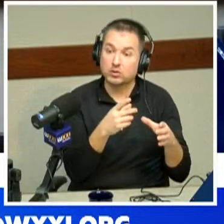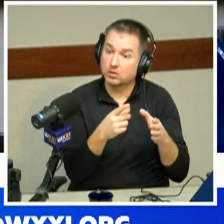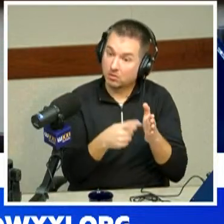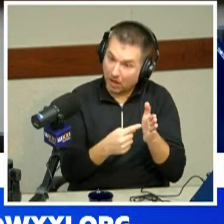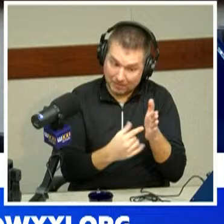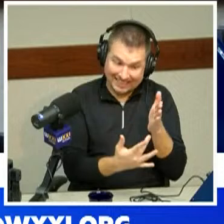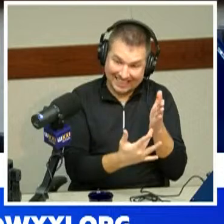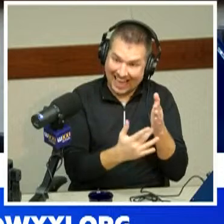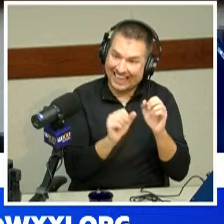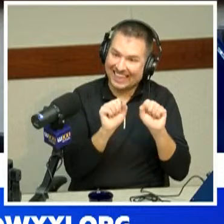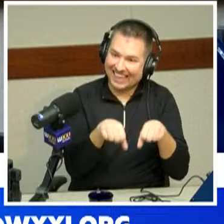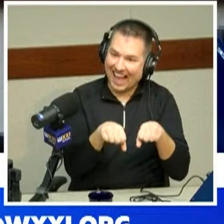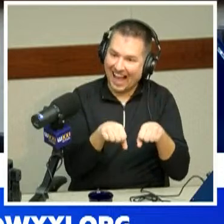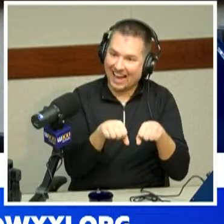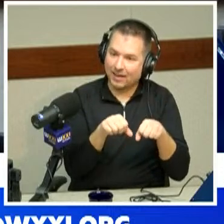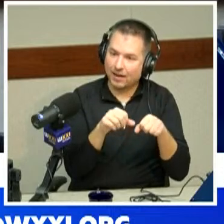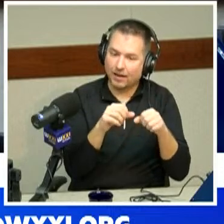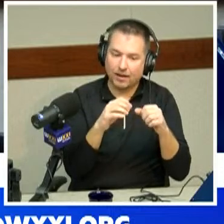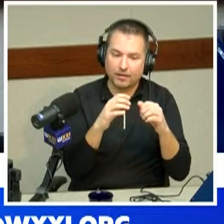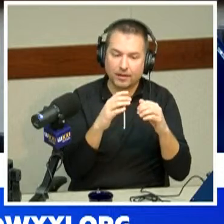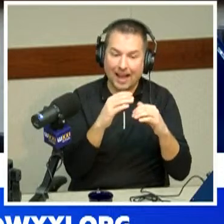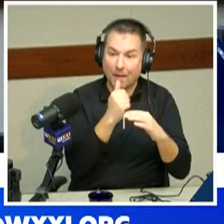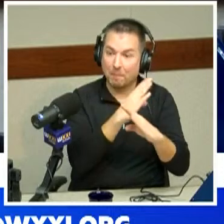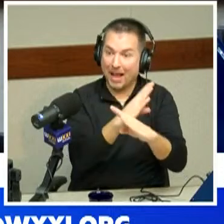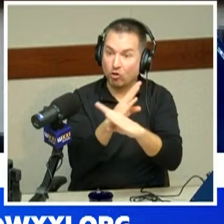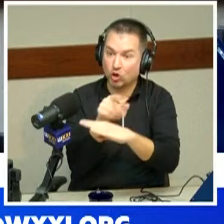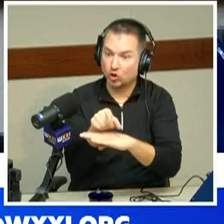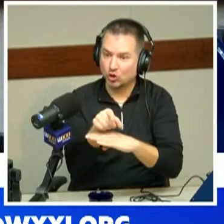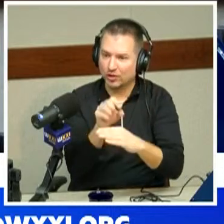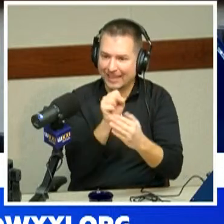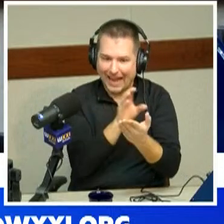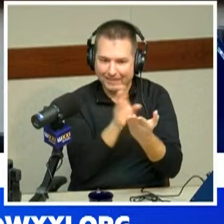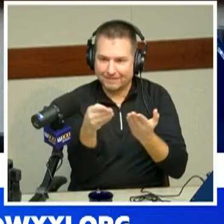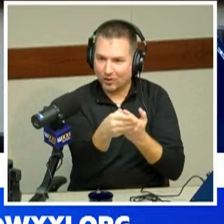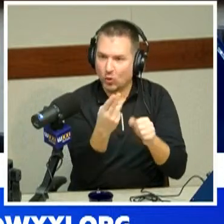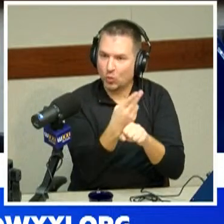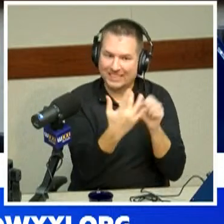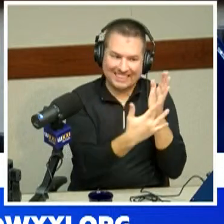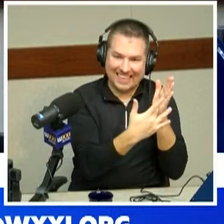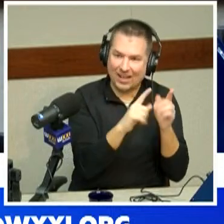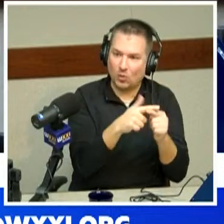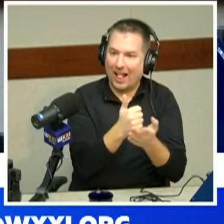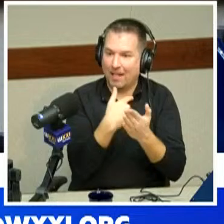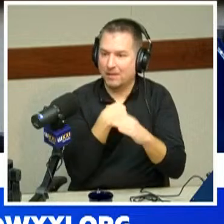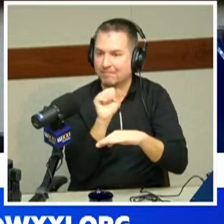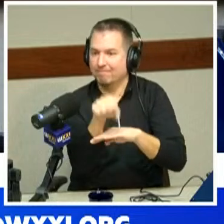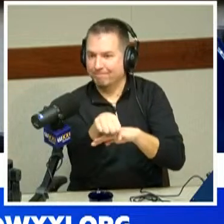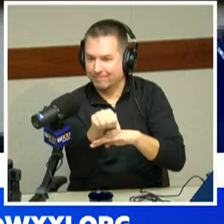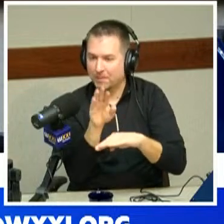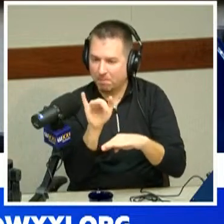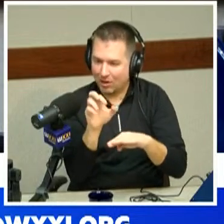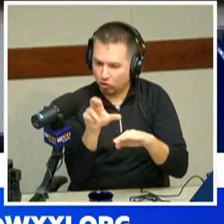so being able to connect online with other deaf and heart of hearing um organizations different